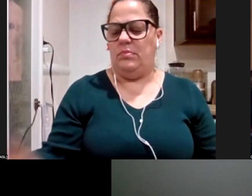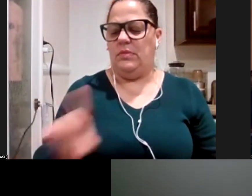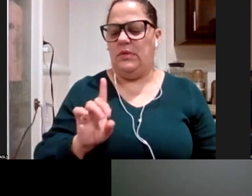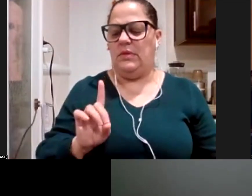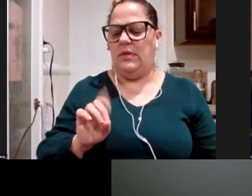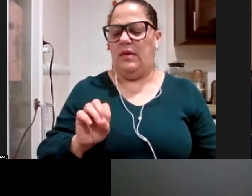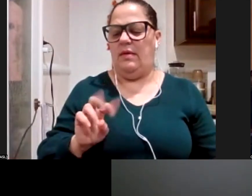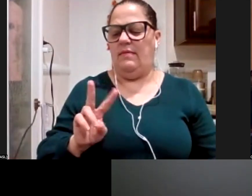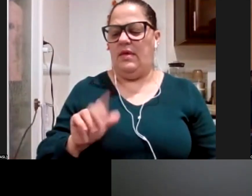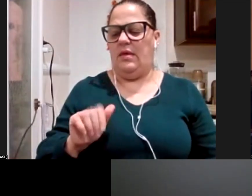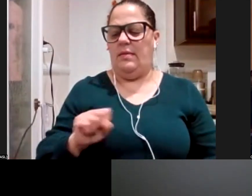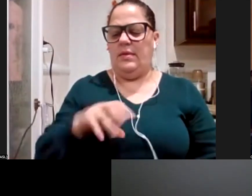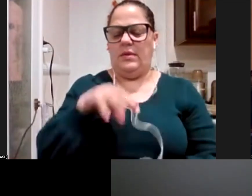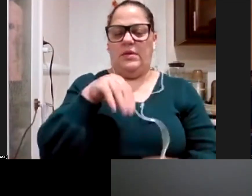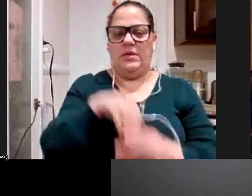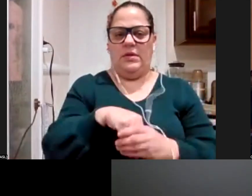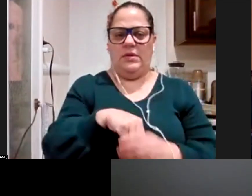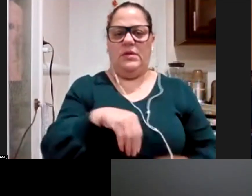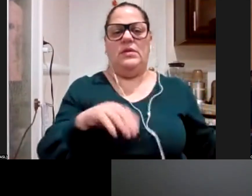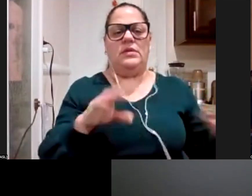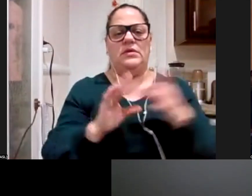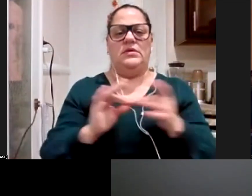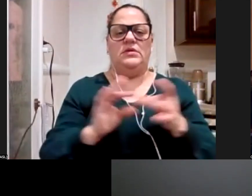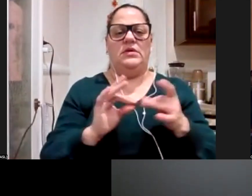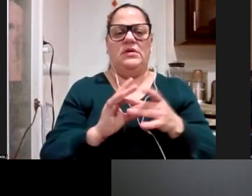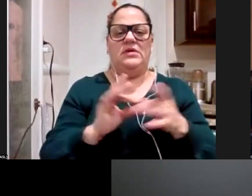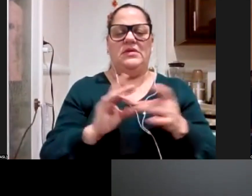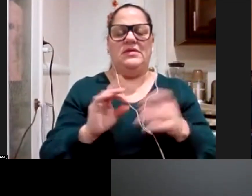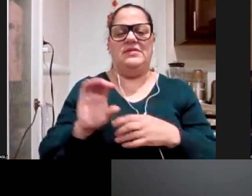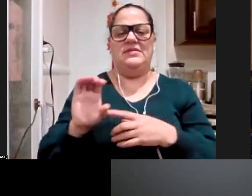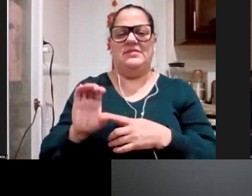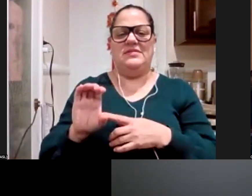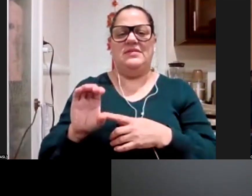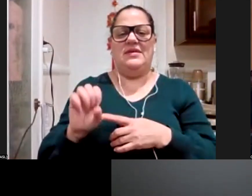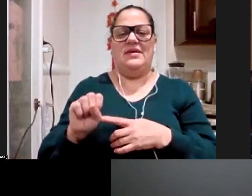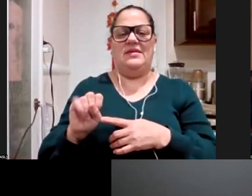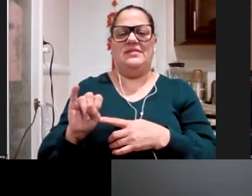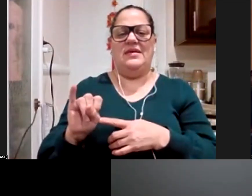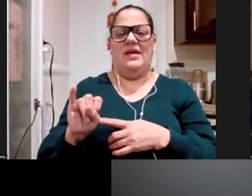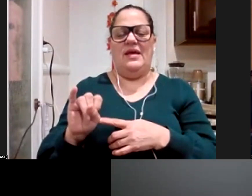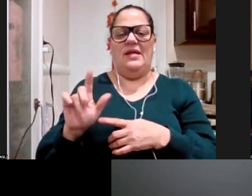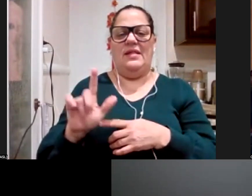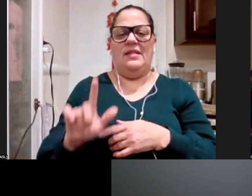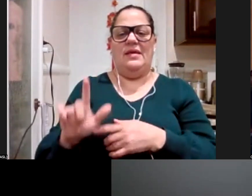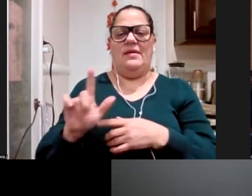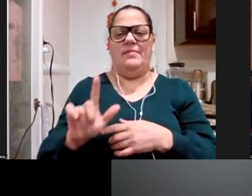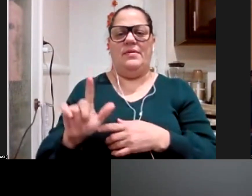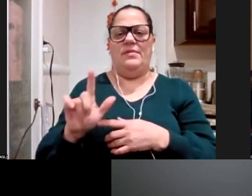Kaser Kaser at CSI library. So is that um [CHRIS] that's our that's our archivist uh